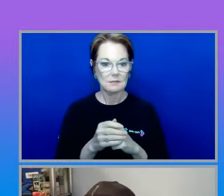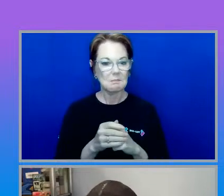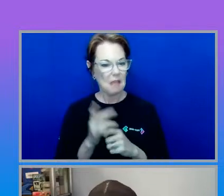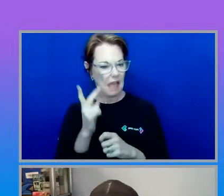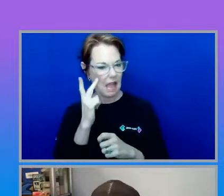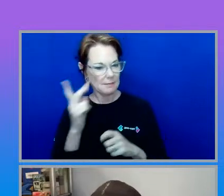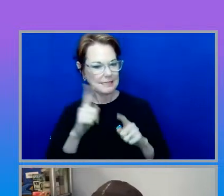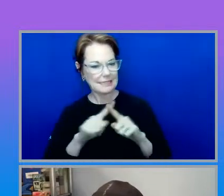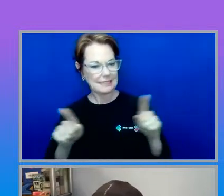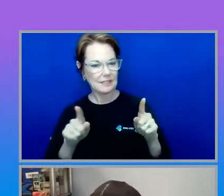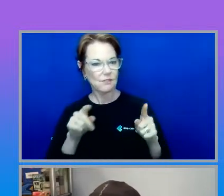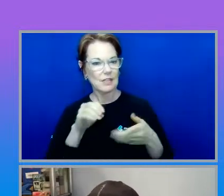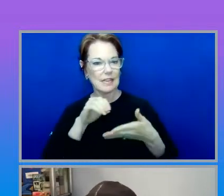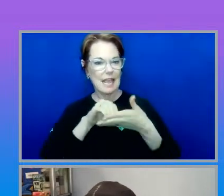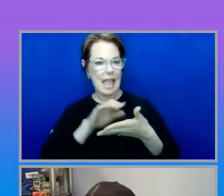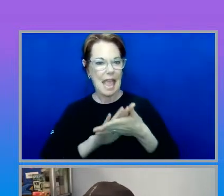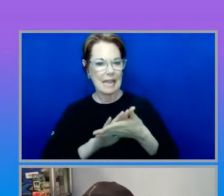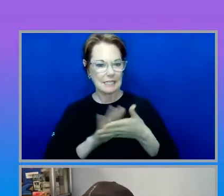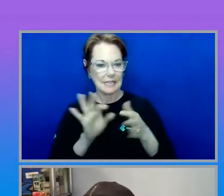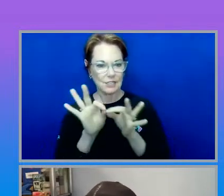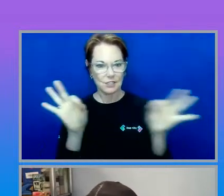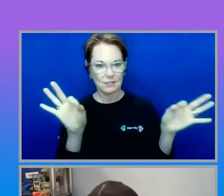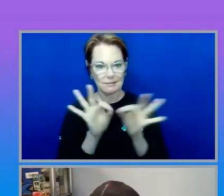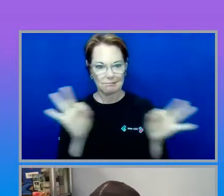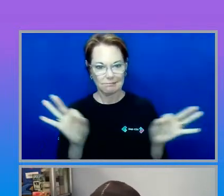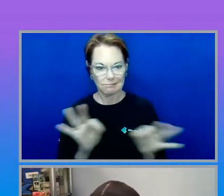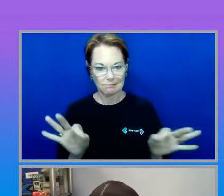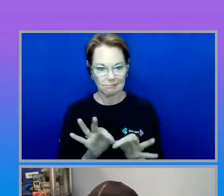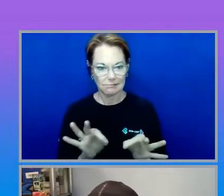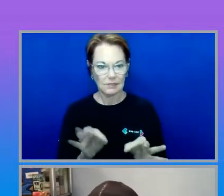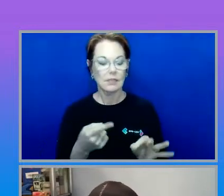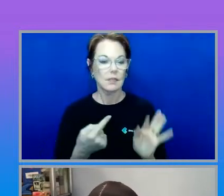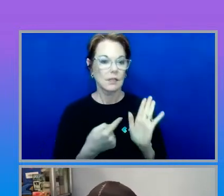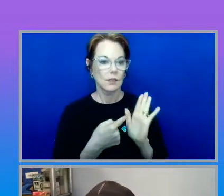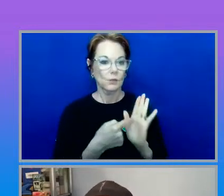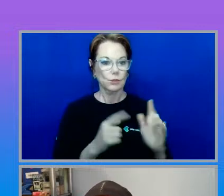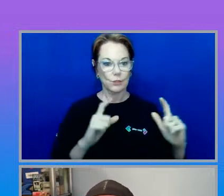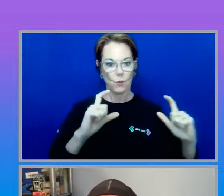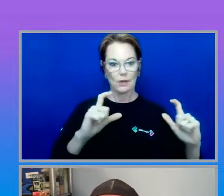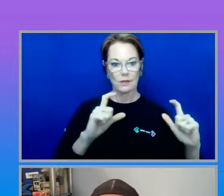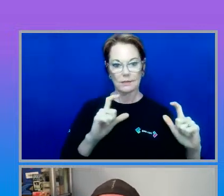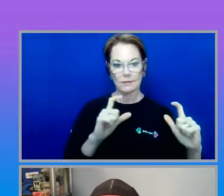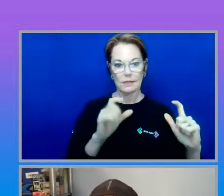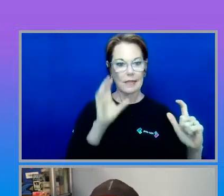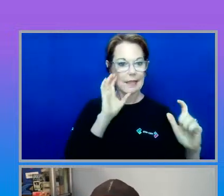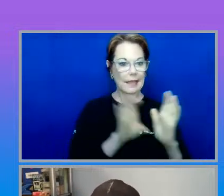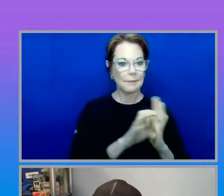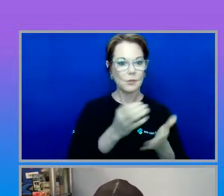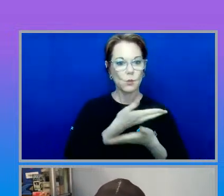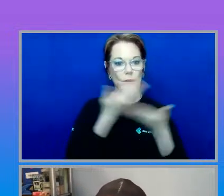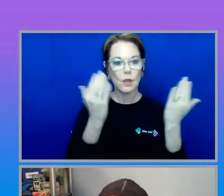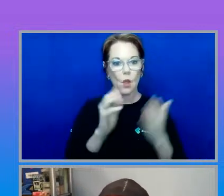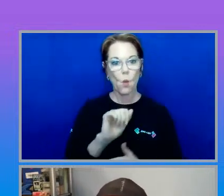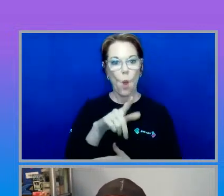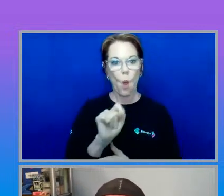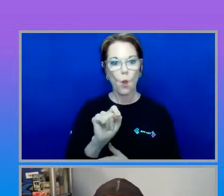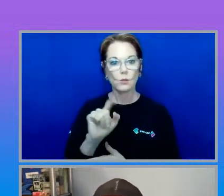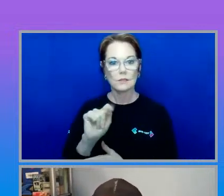below the file that changed. So in this case we're showing some images that don't have alt text.